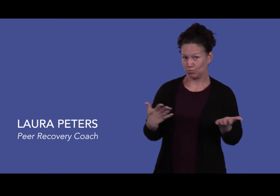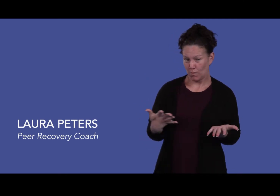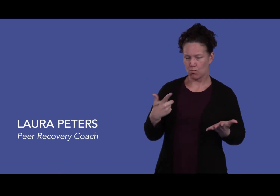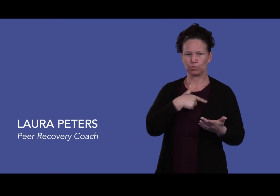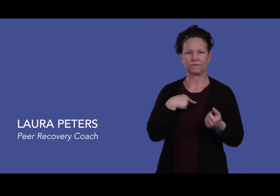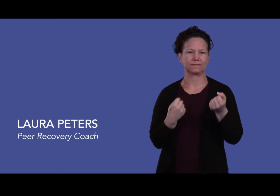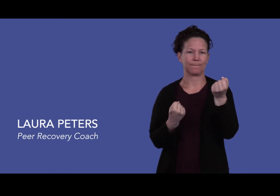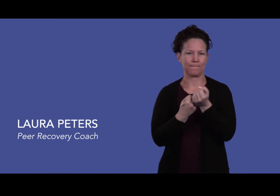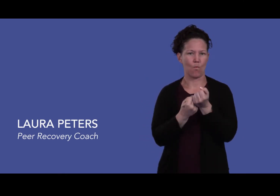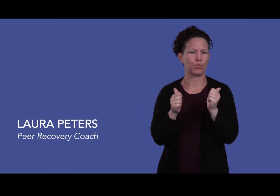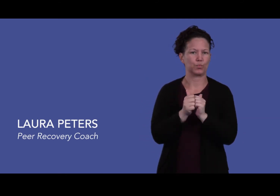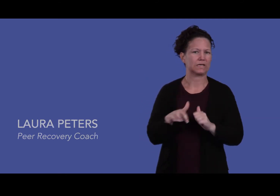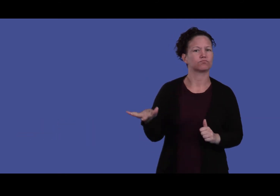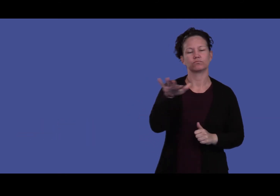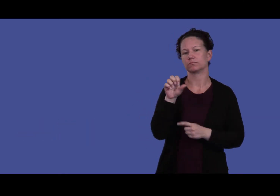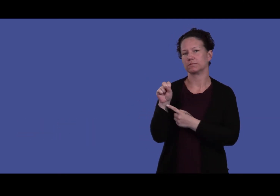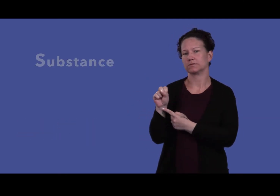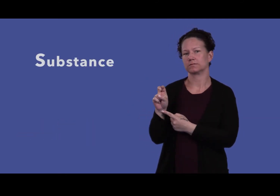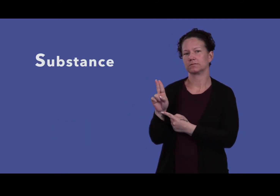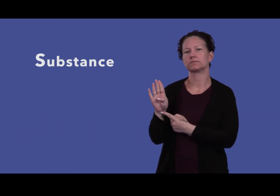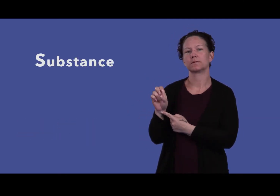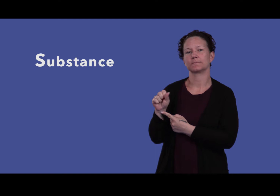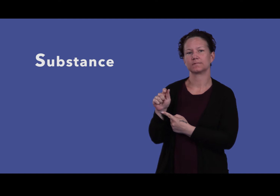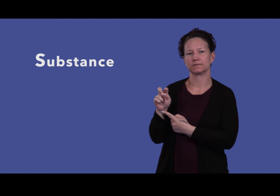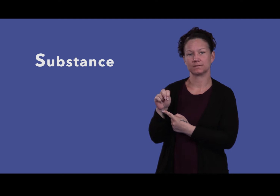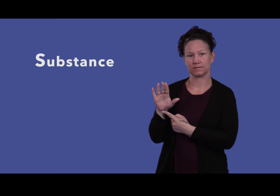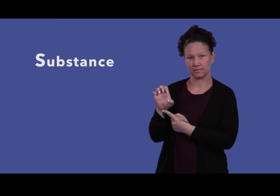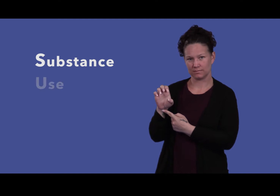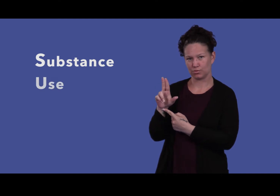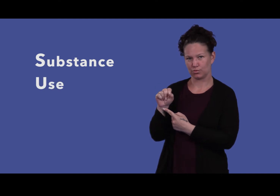meaning we support people with substance use disorder,